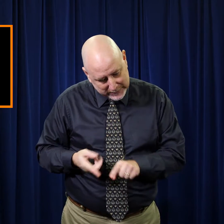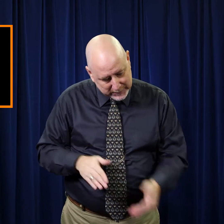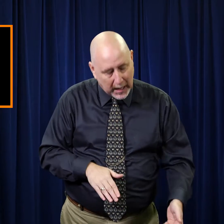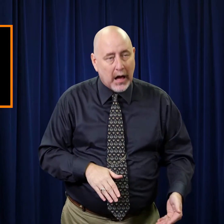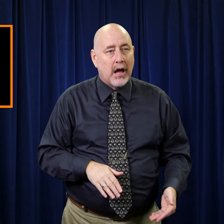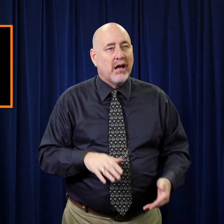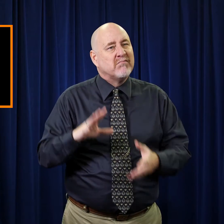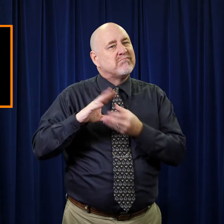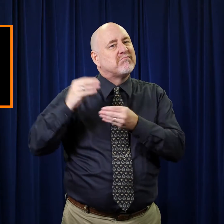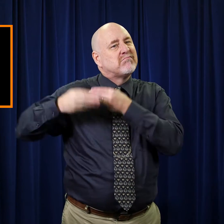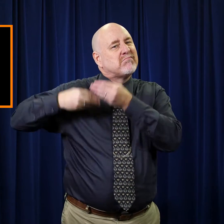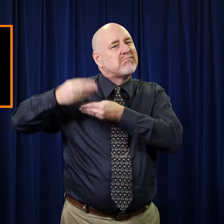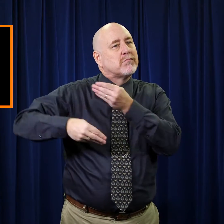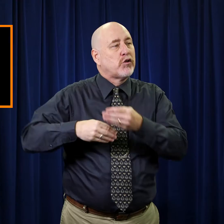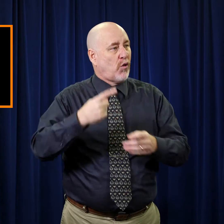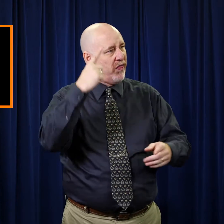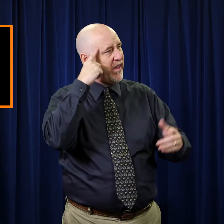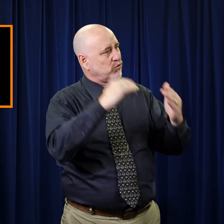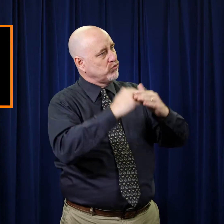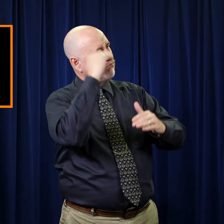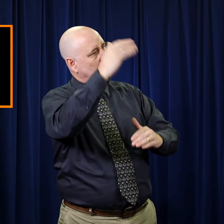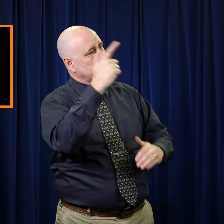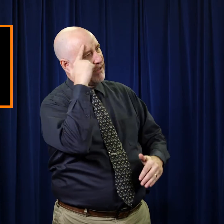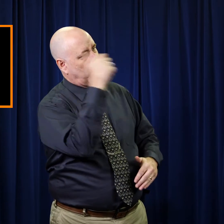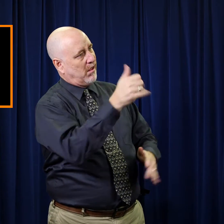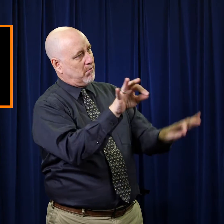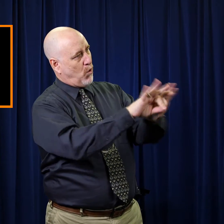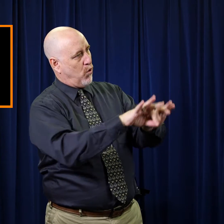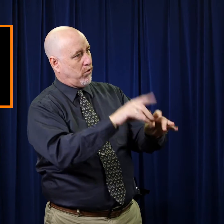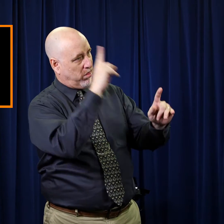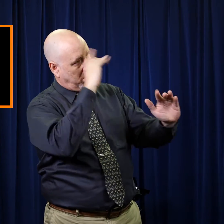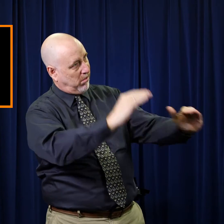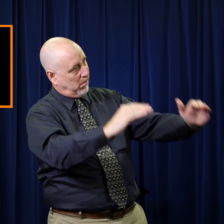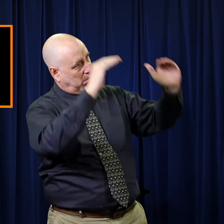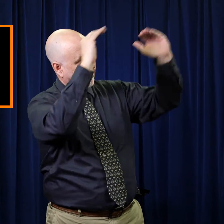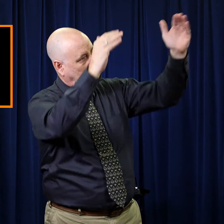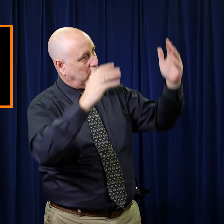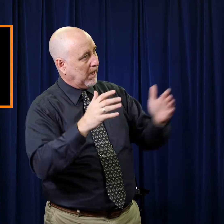himself until he died. "That you think too much of yourself. You put yourself in